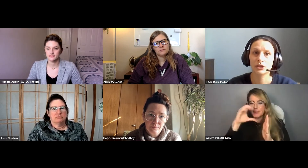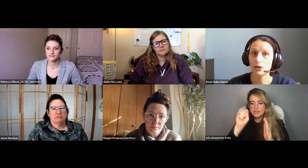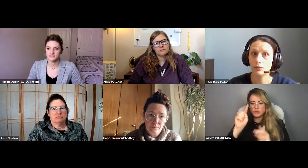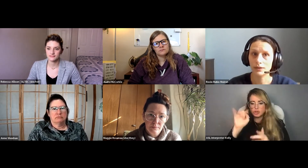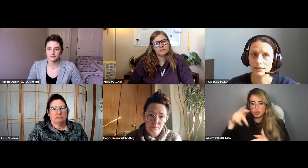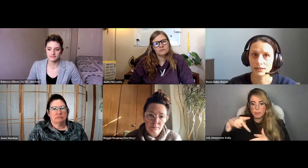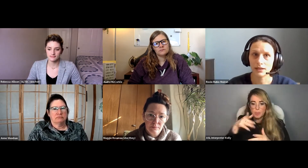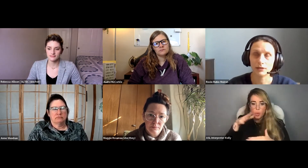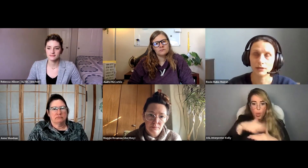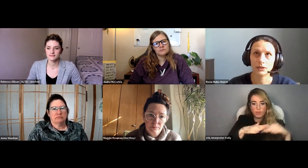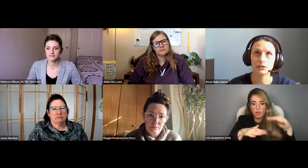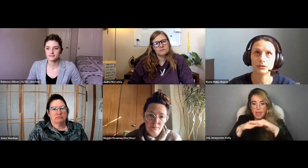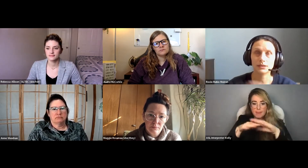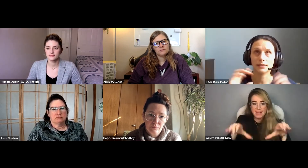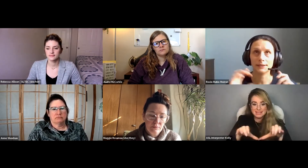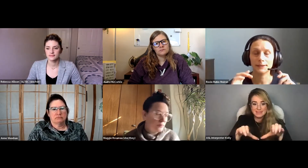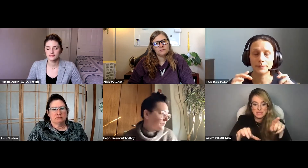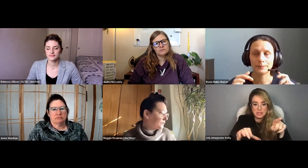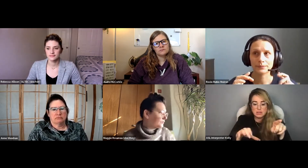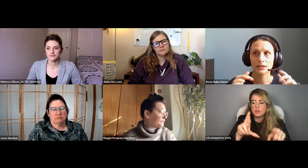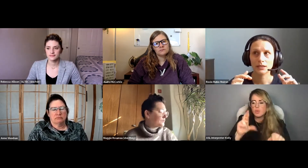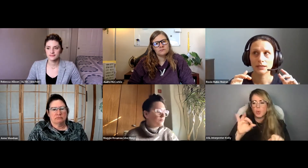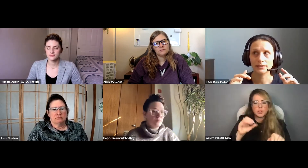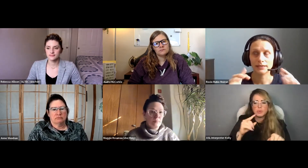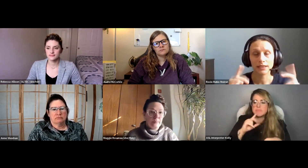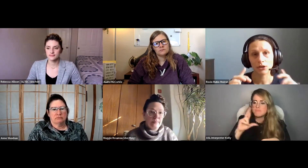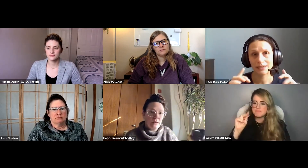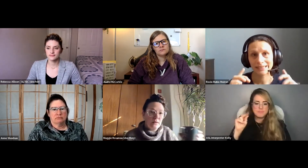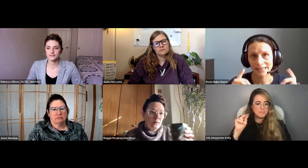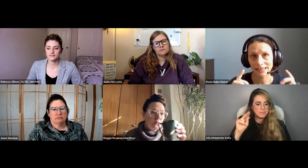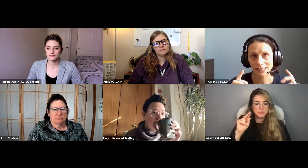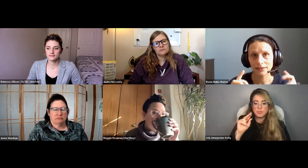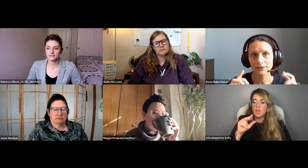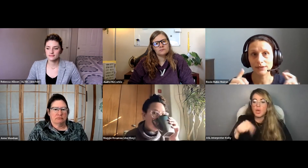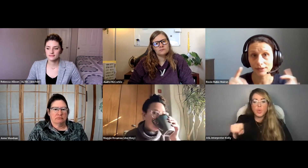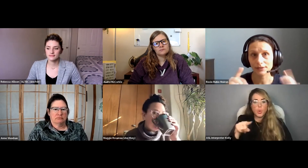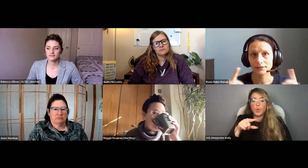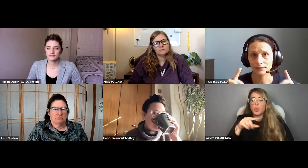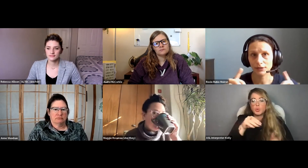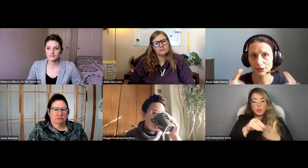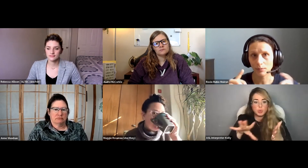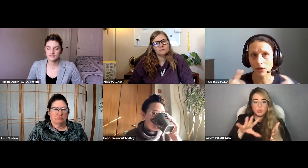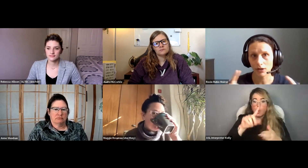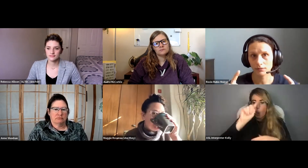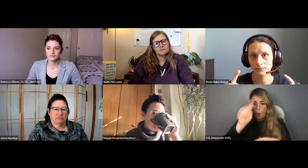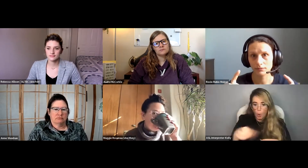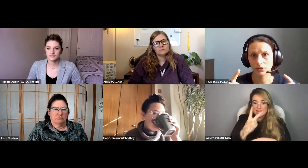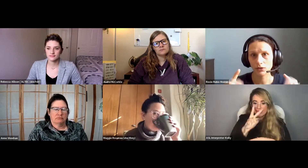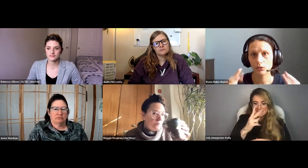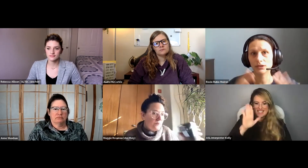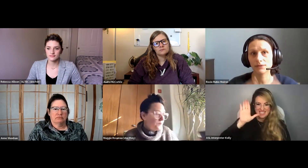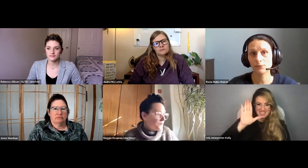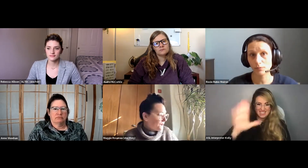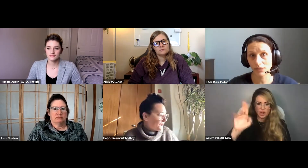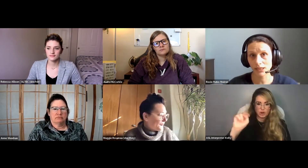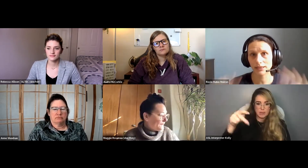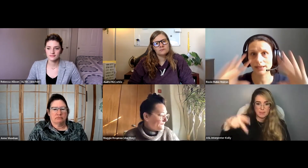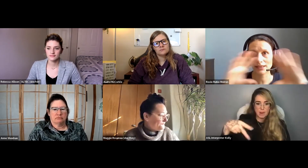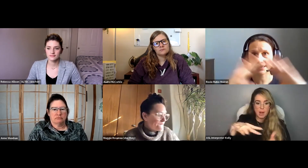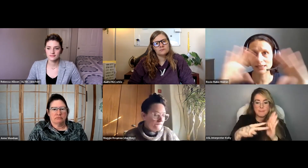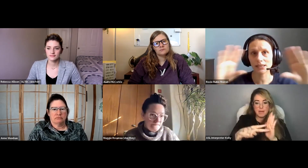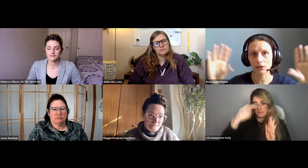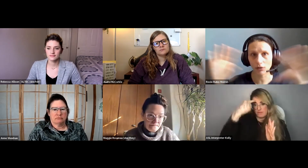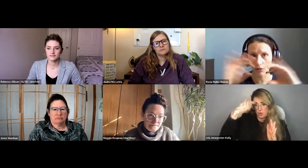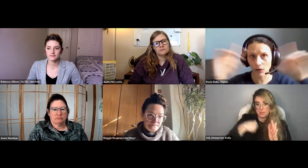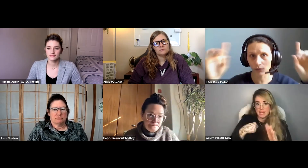No it does not because they only see their Nearpod so it's for me that I can see all what